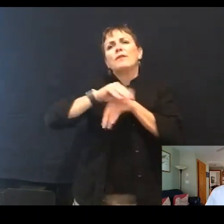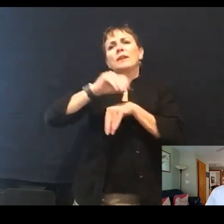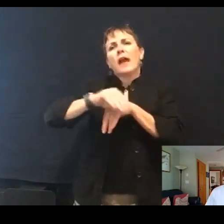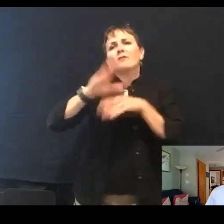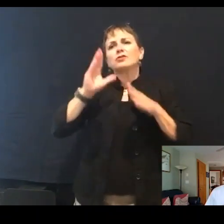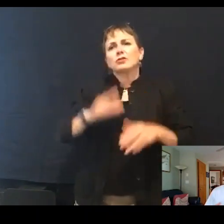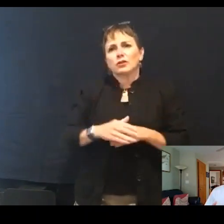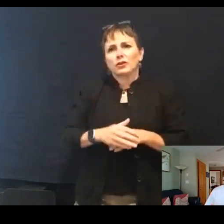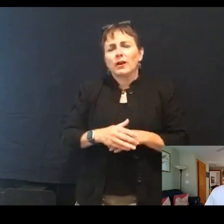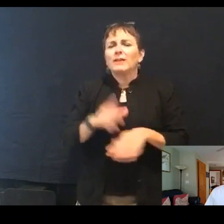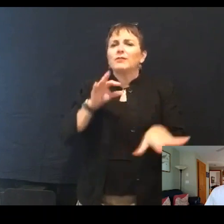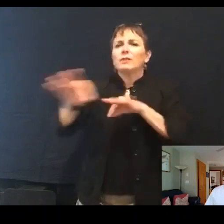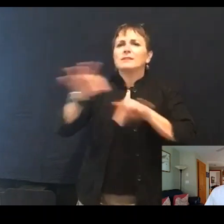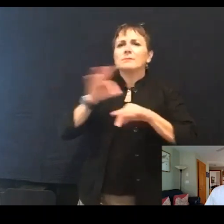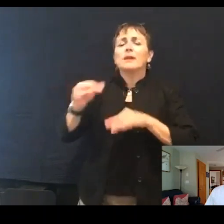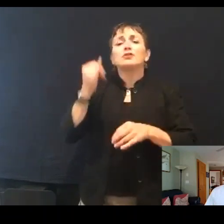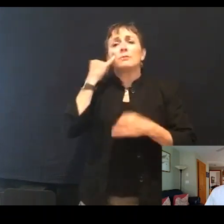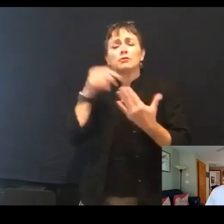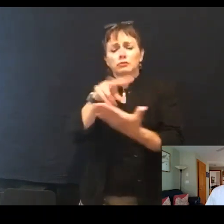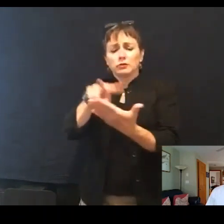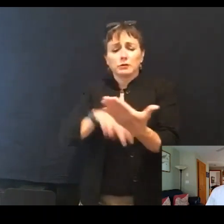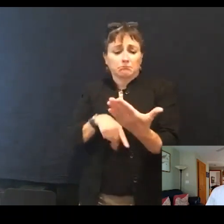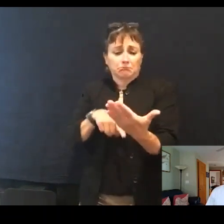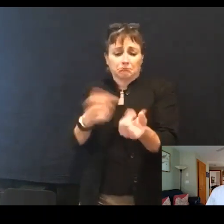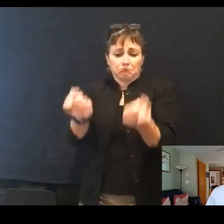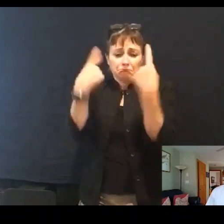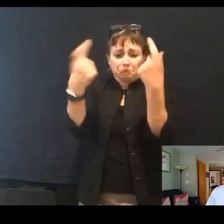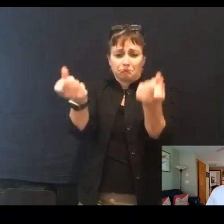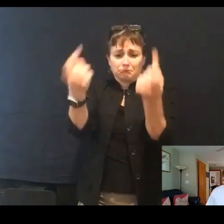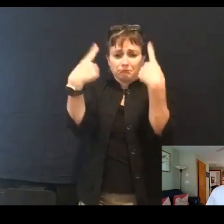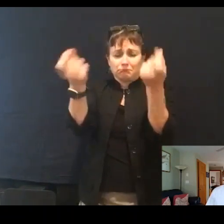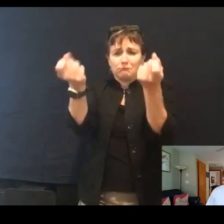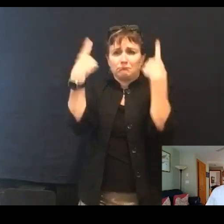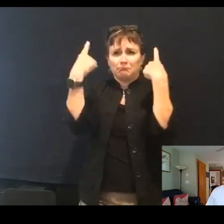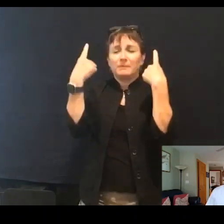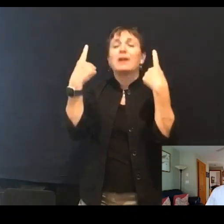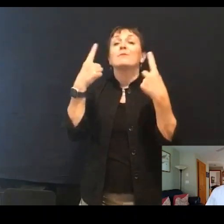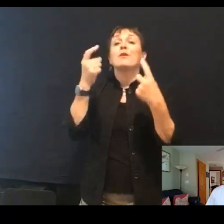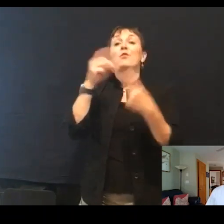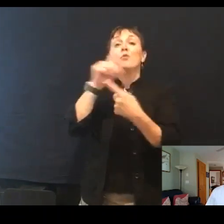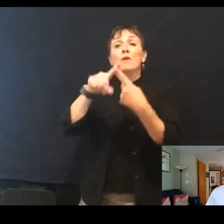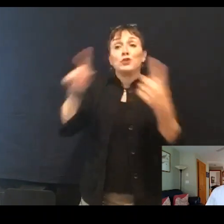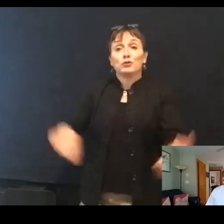Because if you had one of these atypical results, the genetic counselor would be able to explain it fully to you